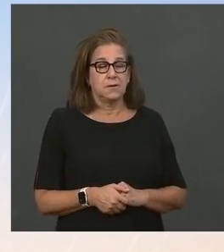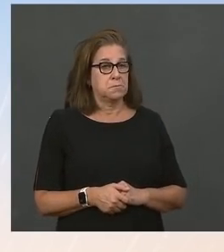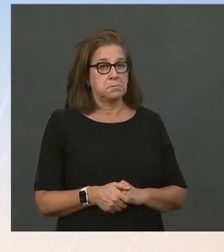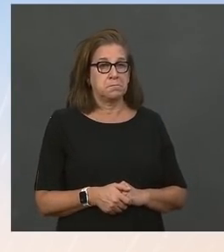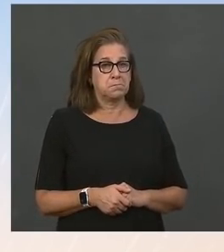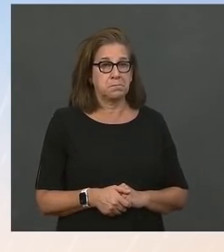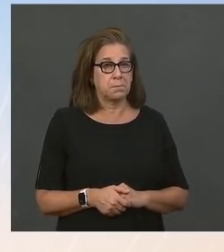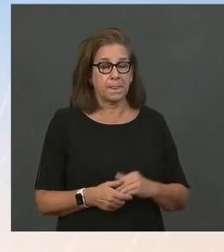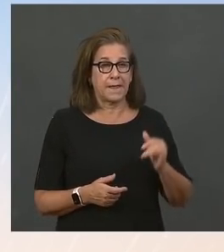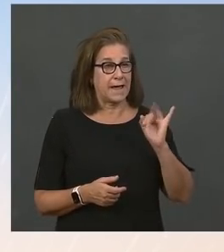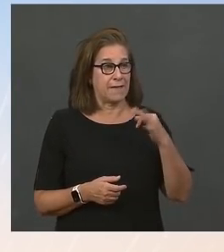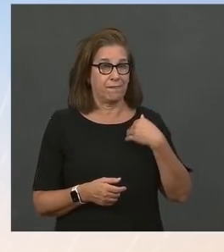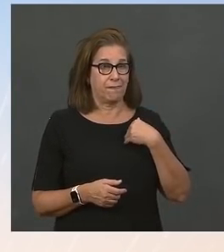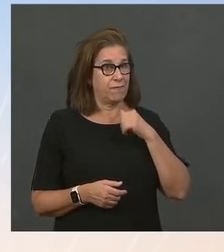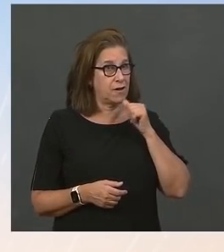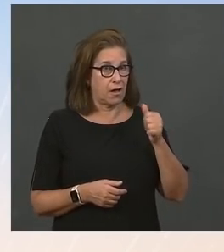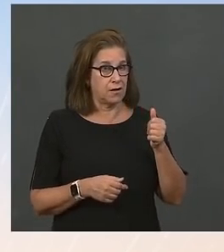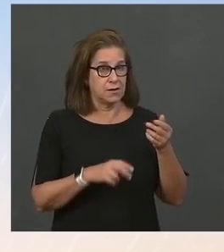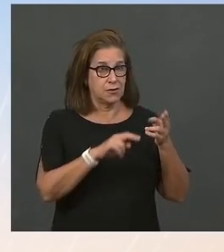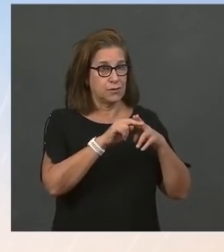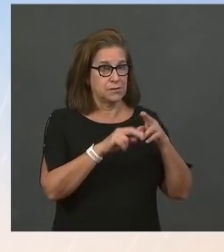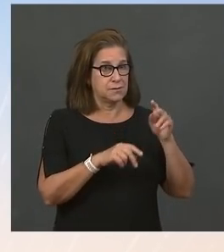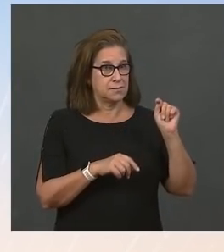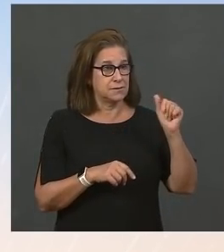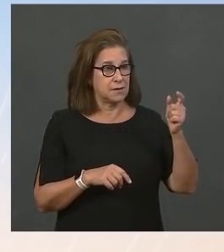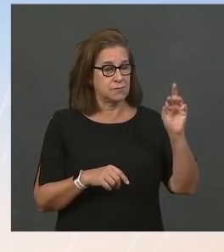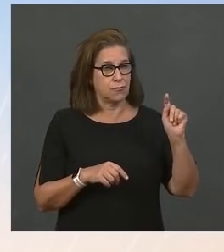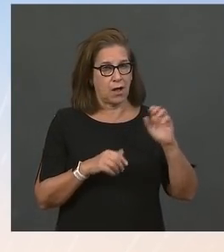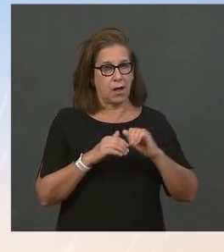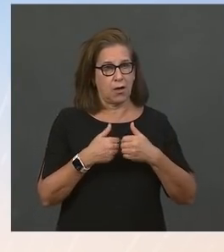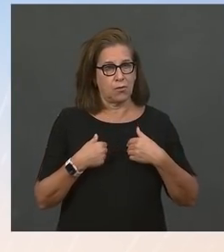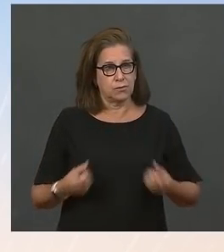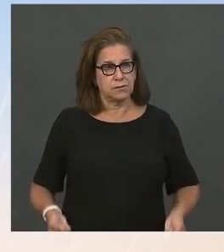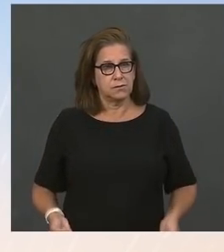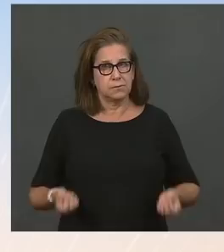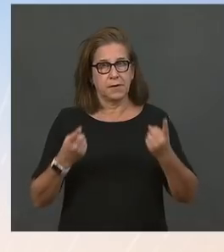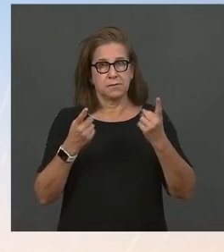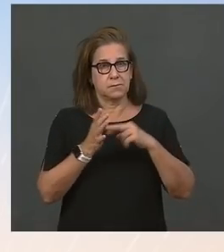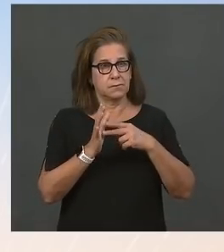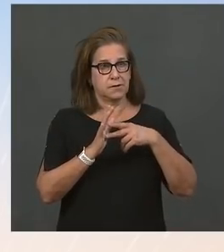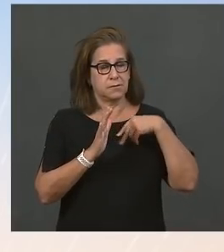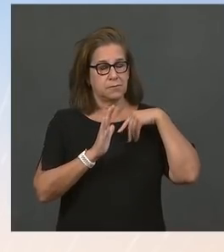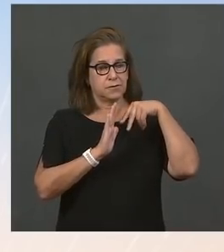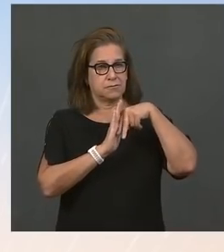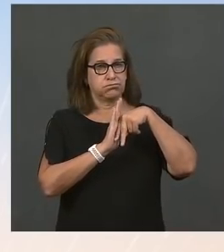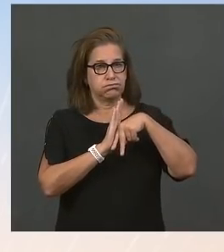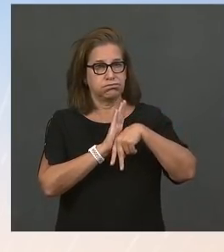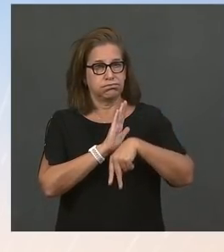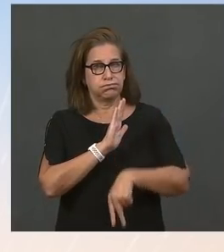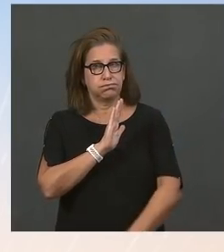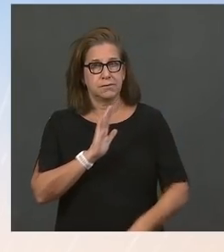I think I gave all those additional components of tax options that are out there that -- and Senator Sinema can obviously speak for herself,